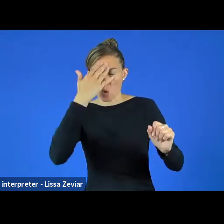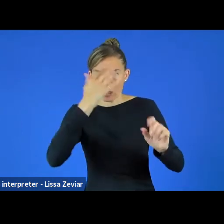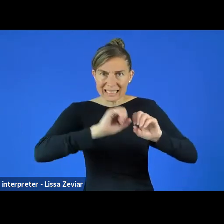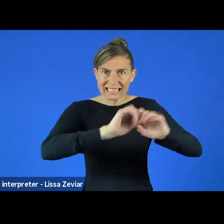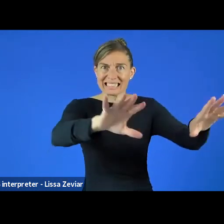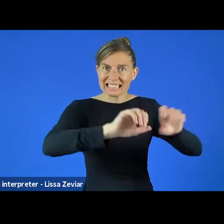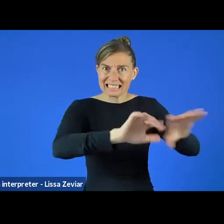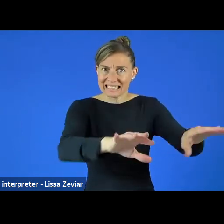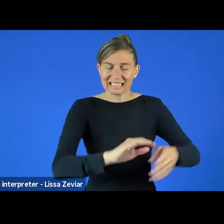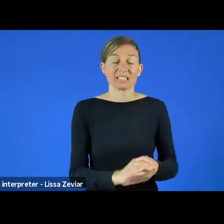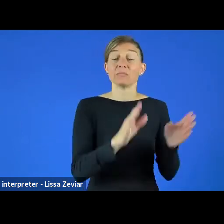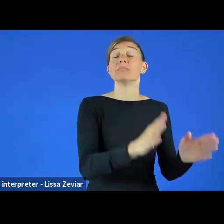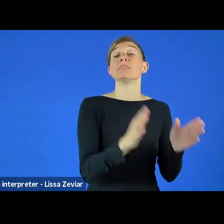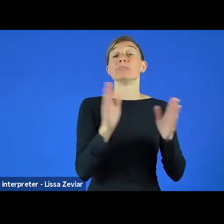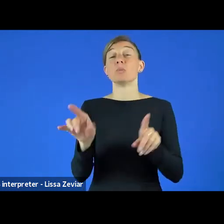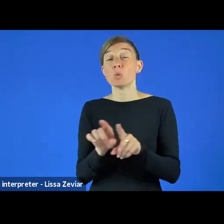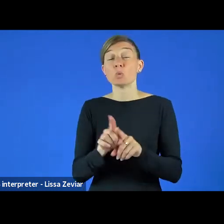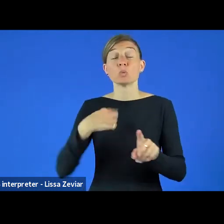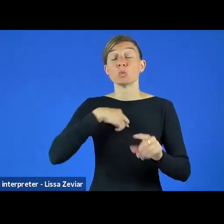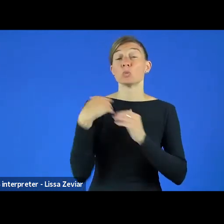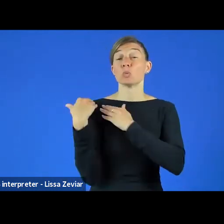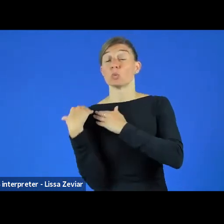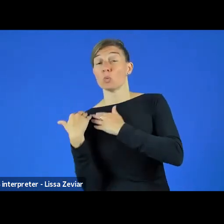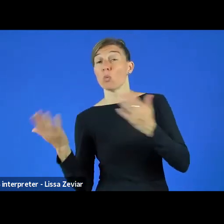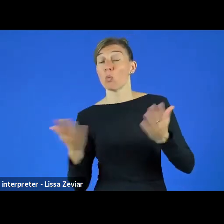We have had training sessions and webinars.